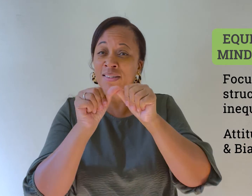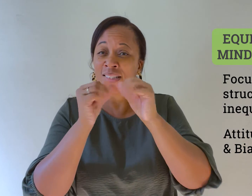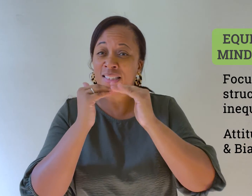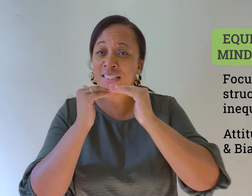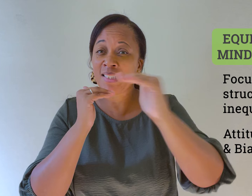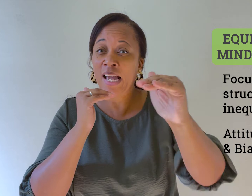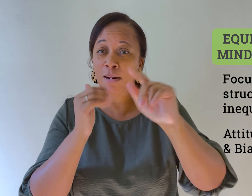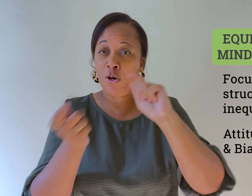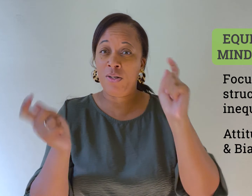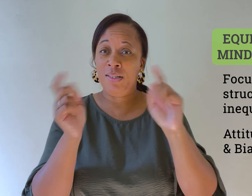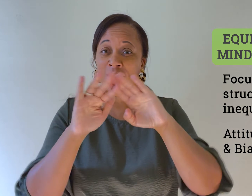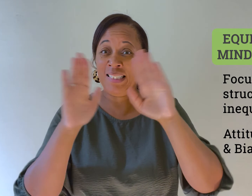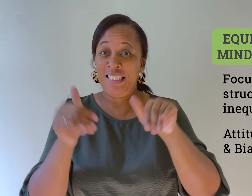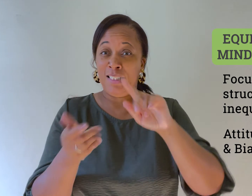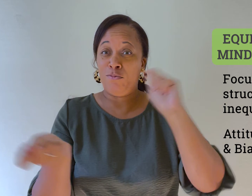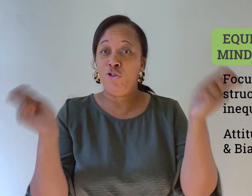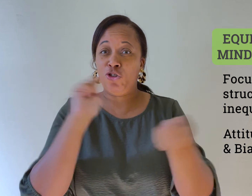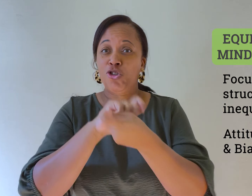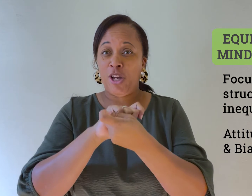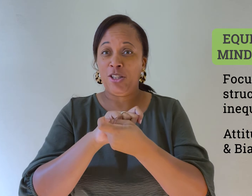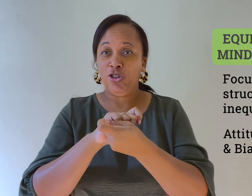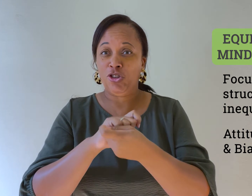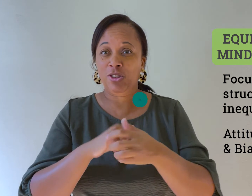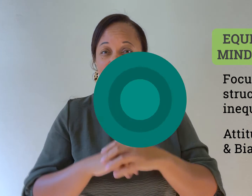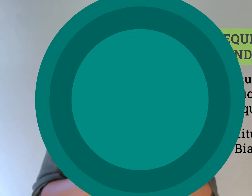a critical part of a consistent systems transformation.